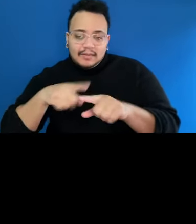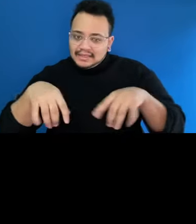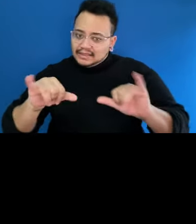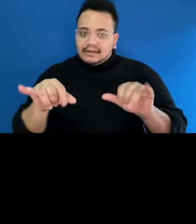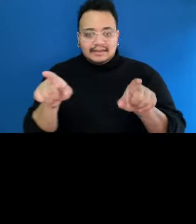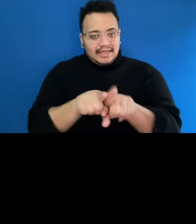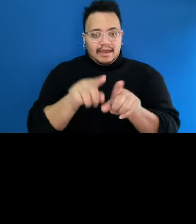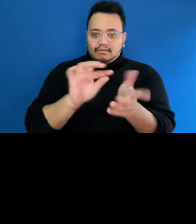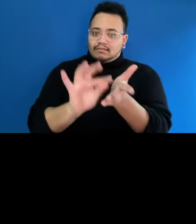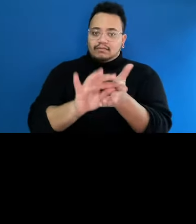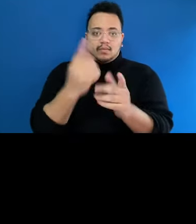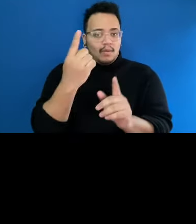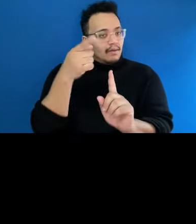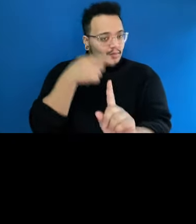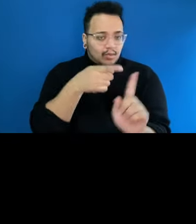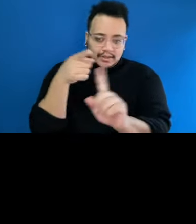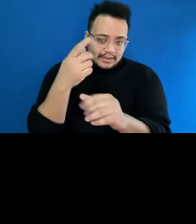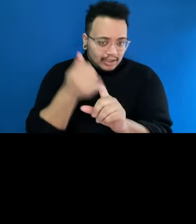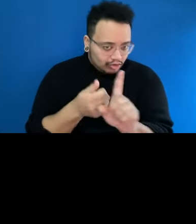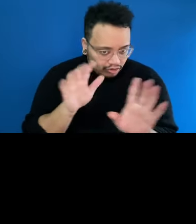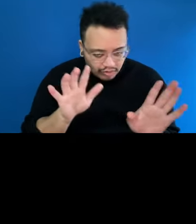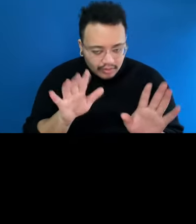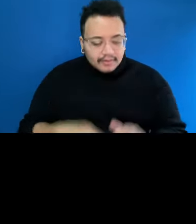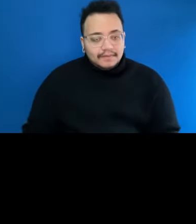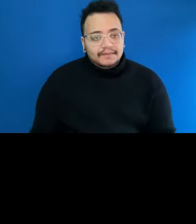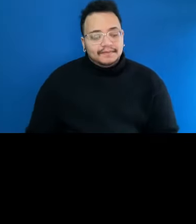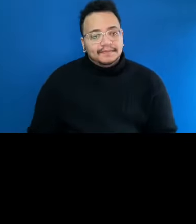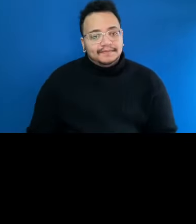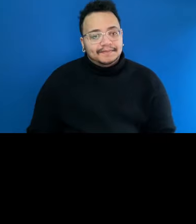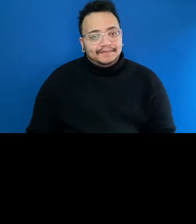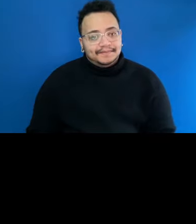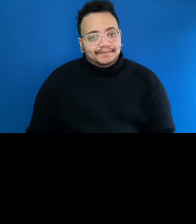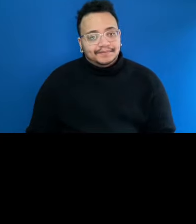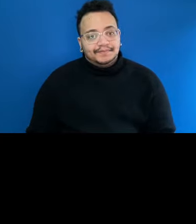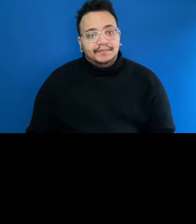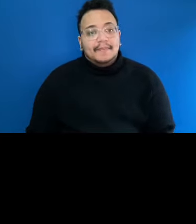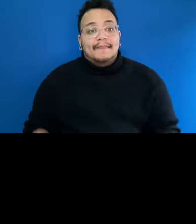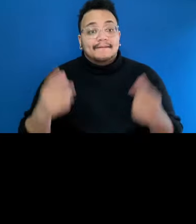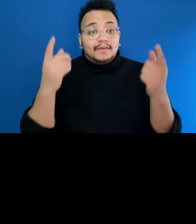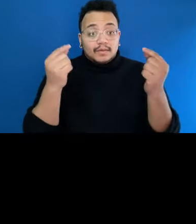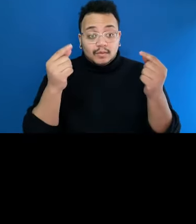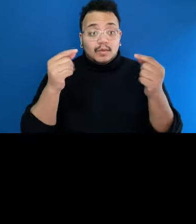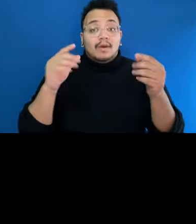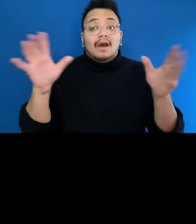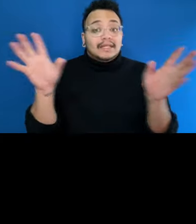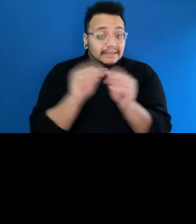So, the scores were then correlated with a range of healthcare issues.